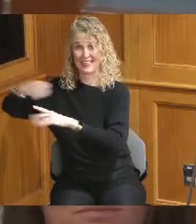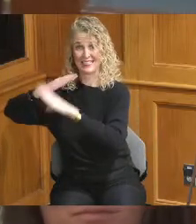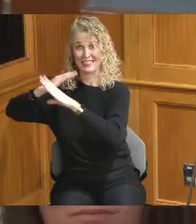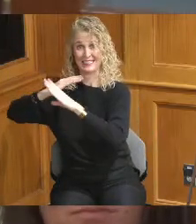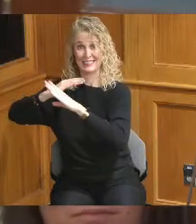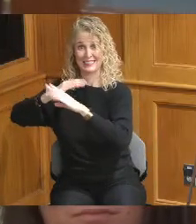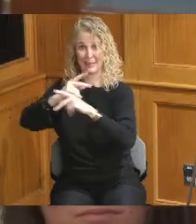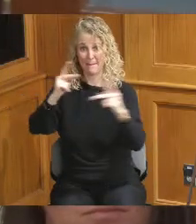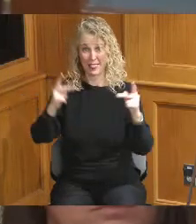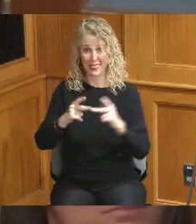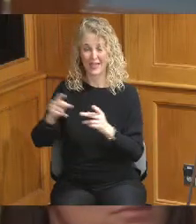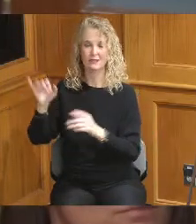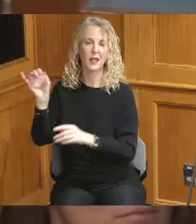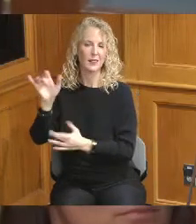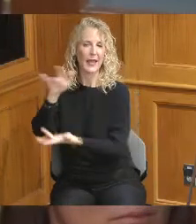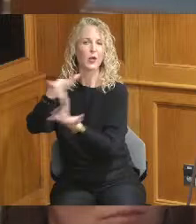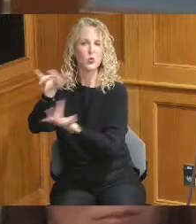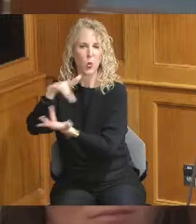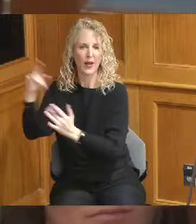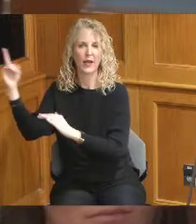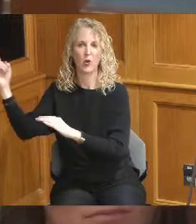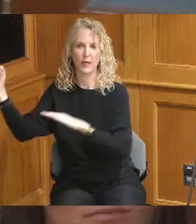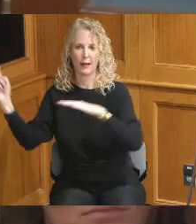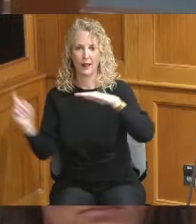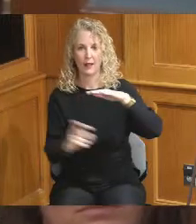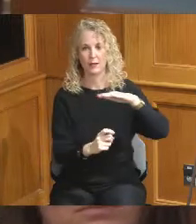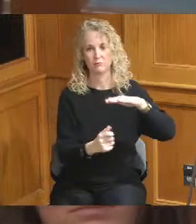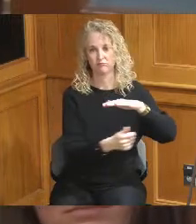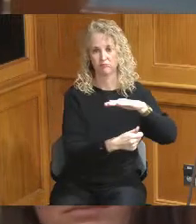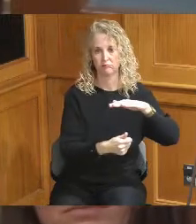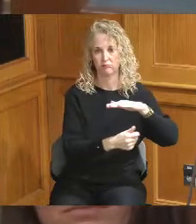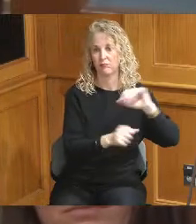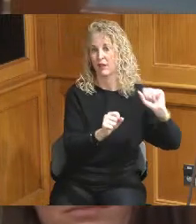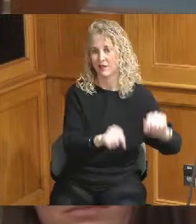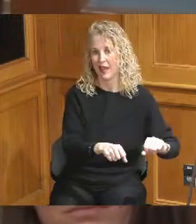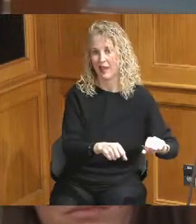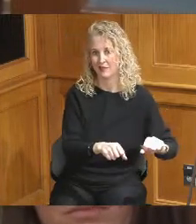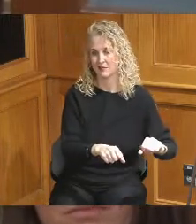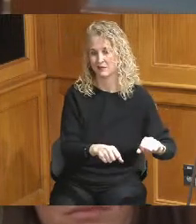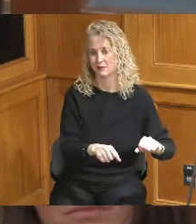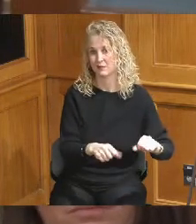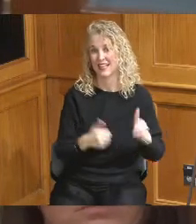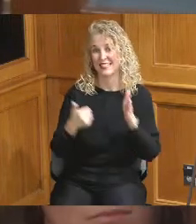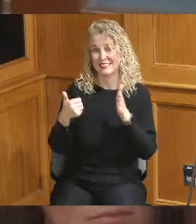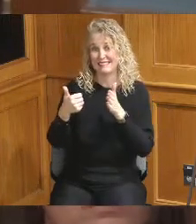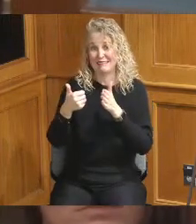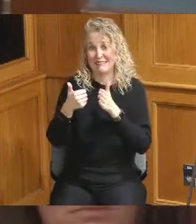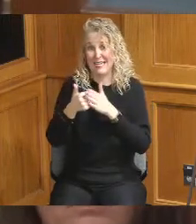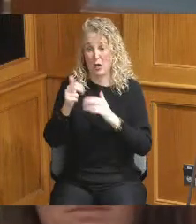the case of a tornado warning and it was made very close to the building that would be a very short